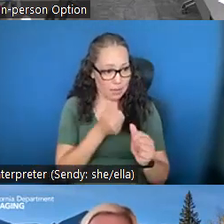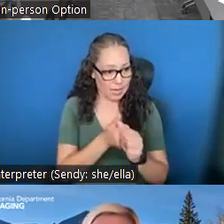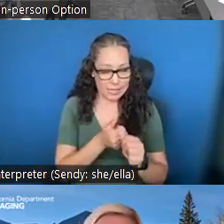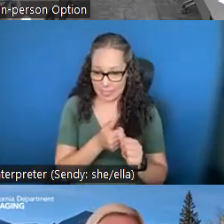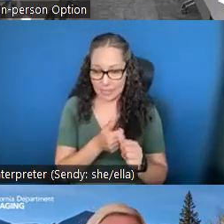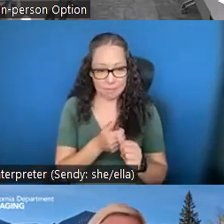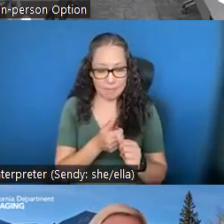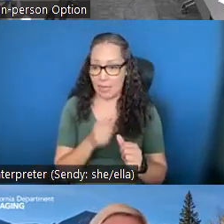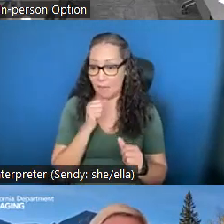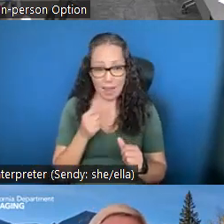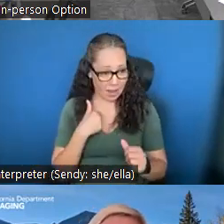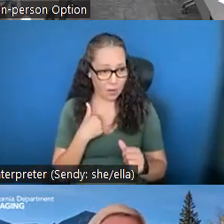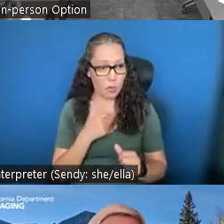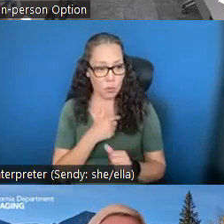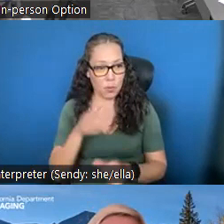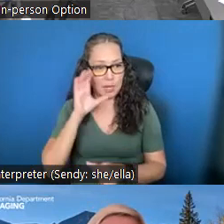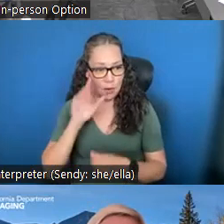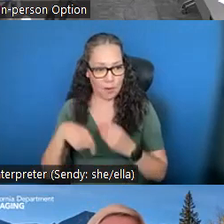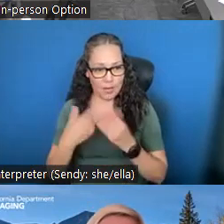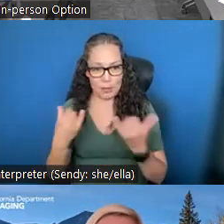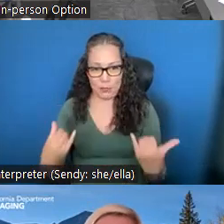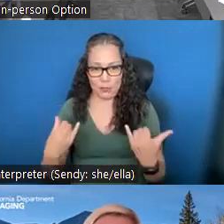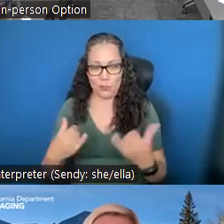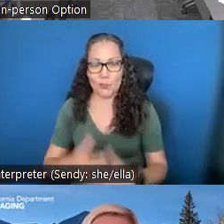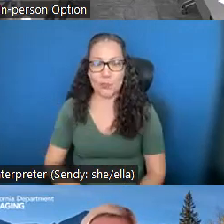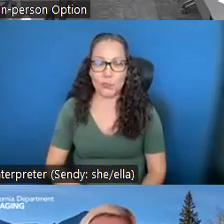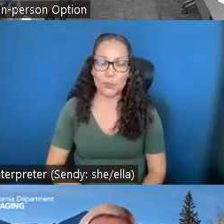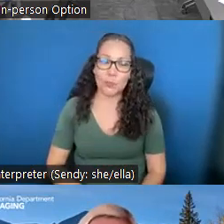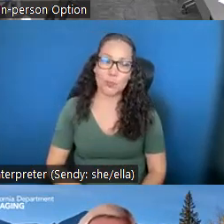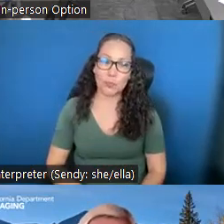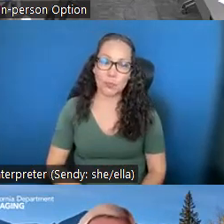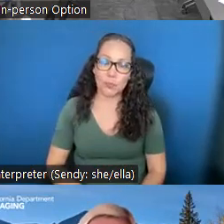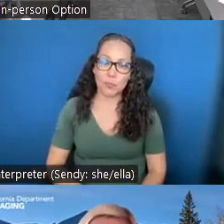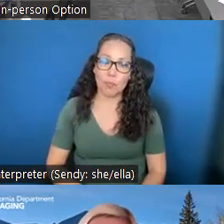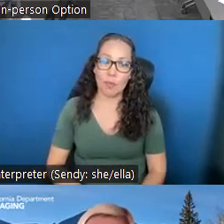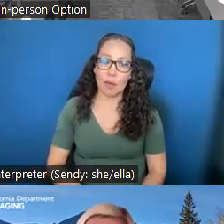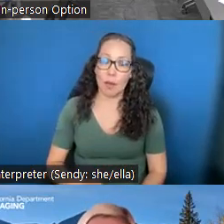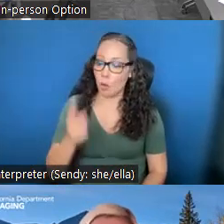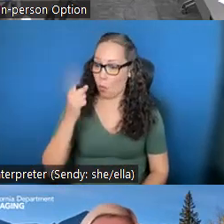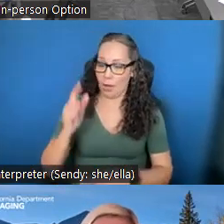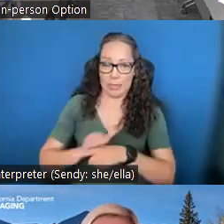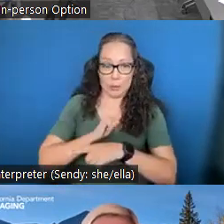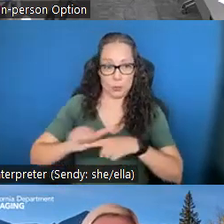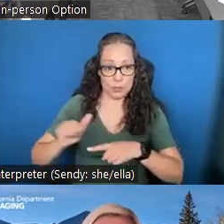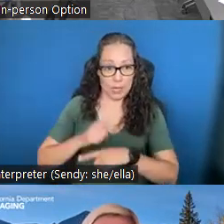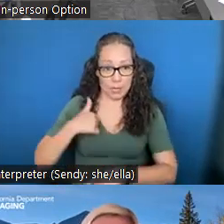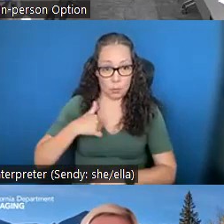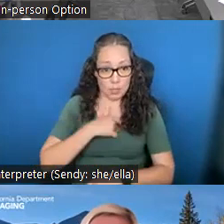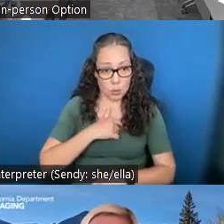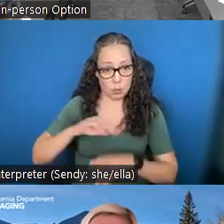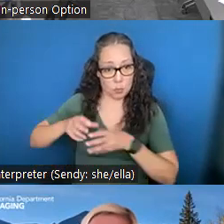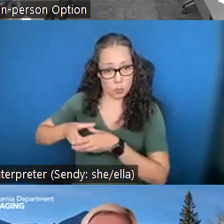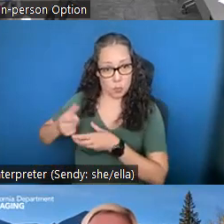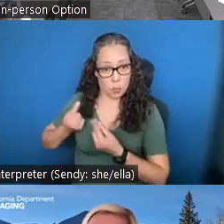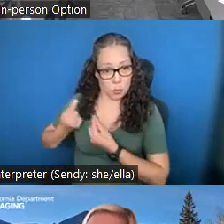slide one of the first exercises we did as a steering committee is we it was really